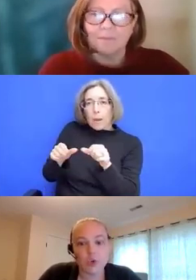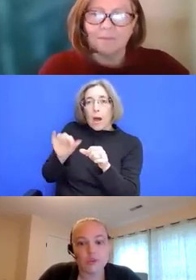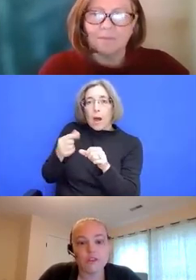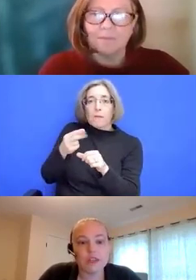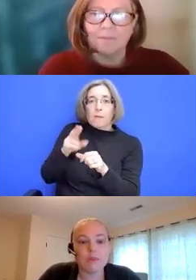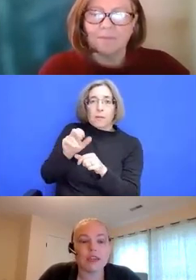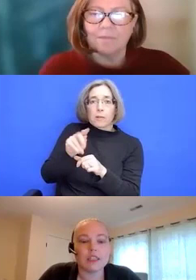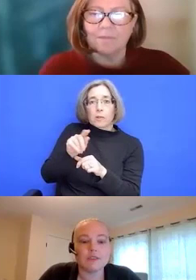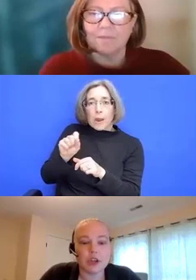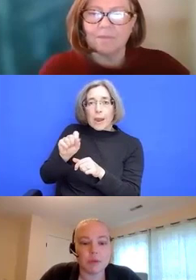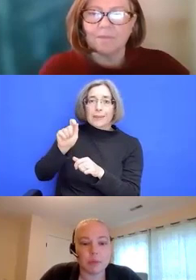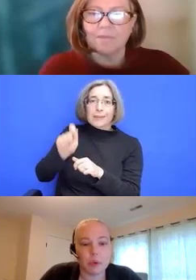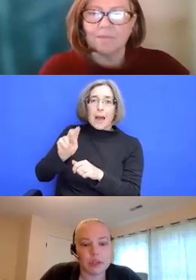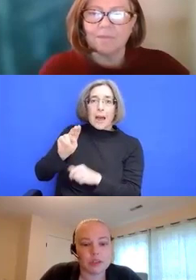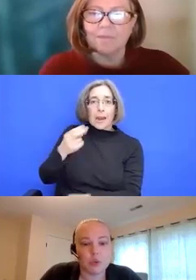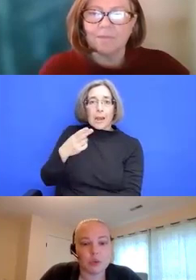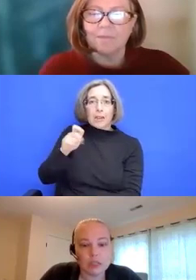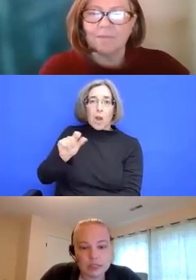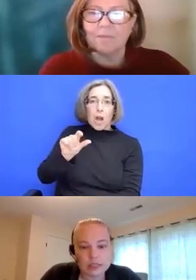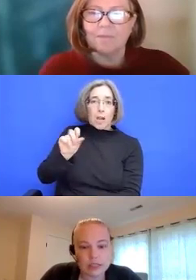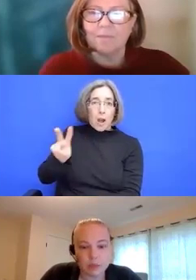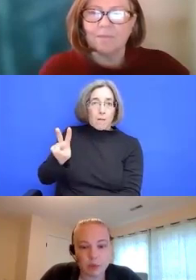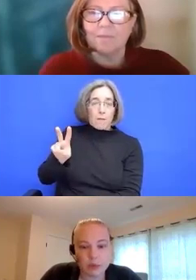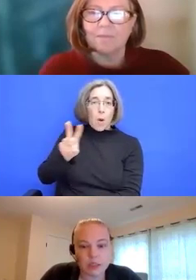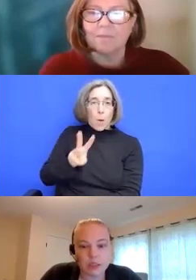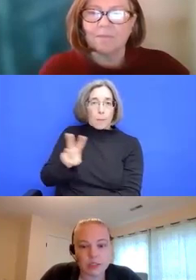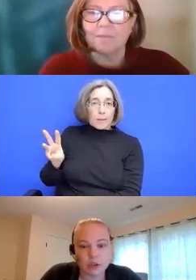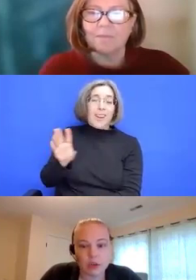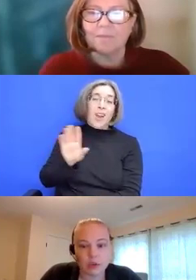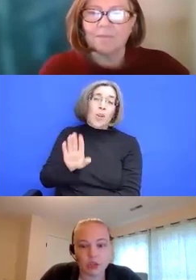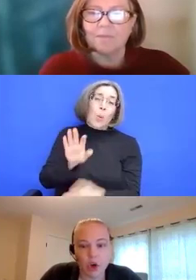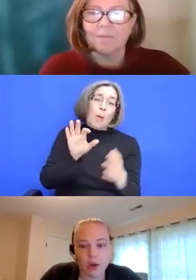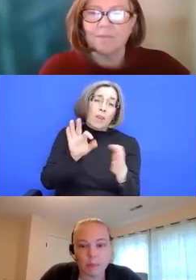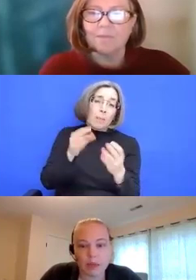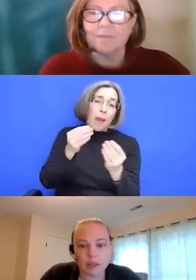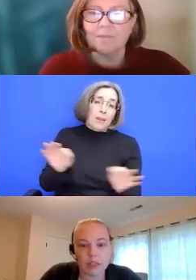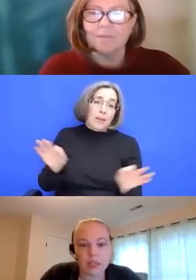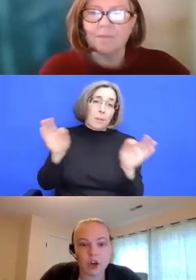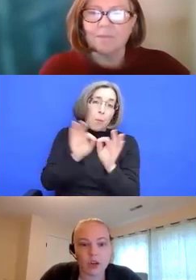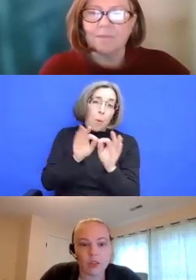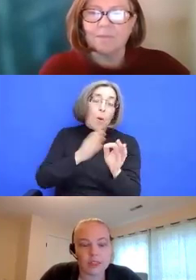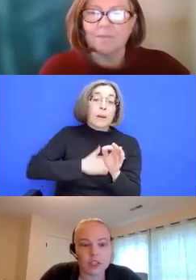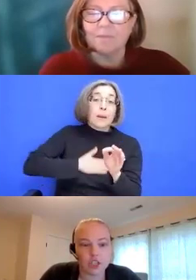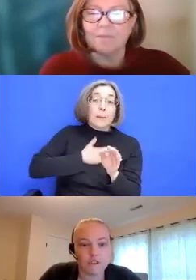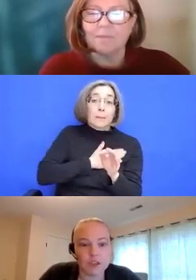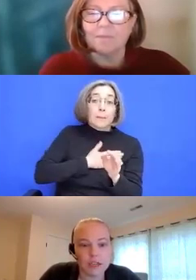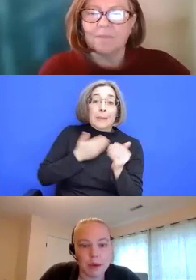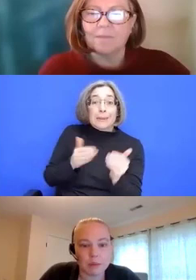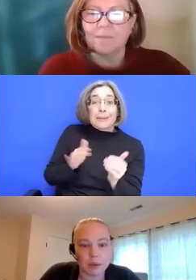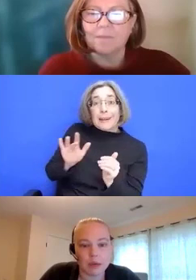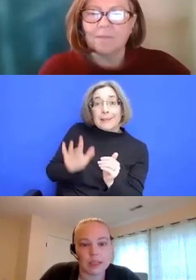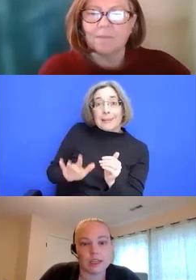Your feedback is very important, so please take a moment to let us know what you thought by clicking on the session feedback button